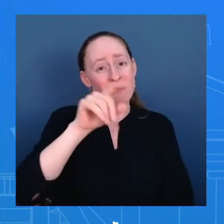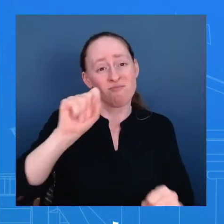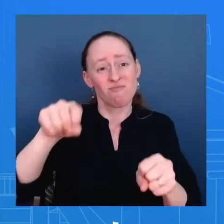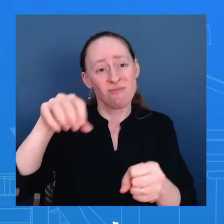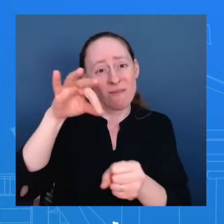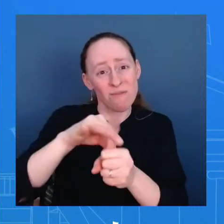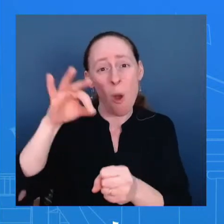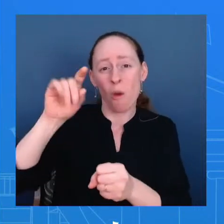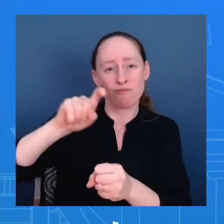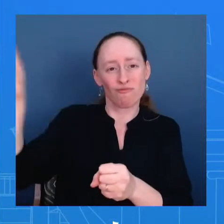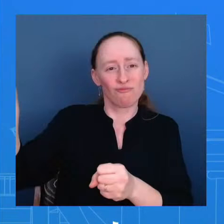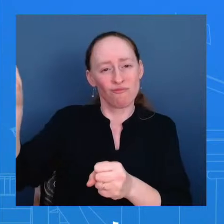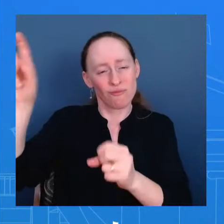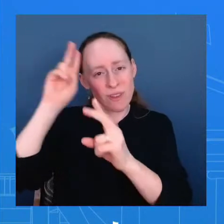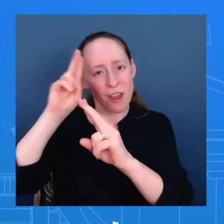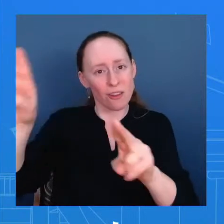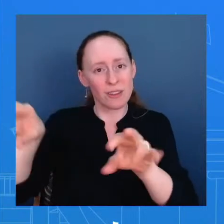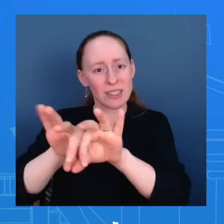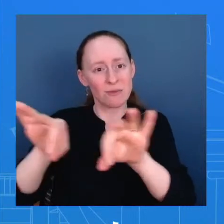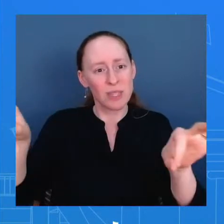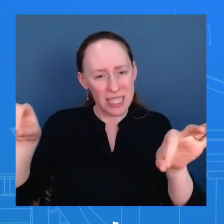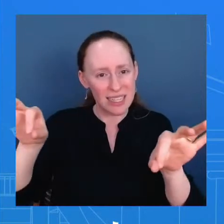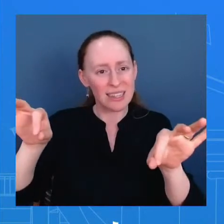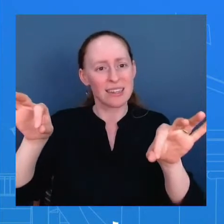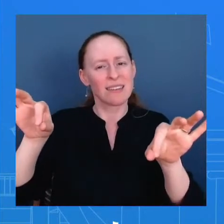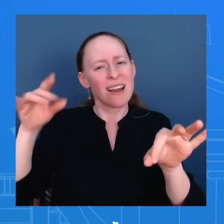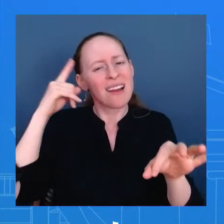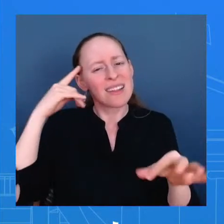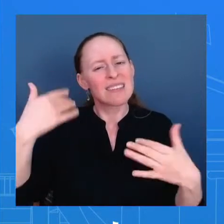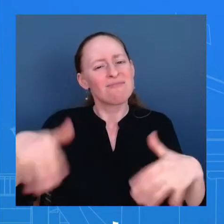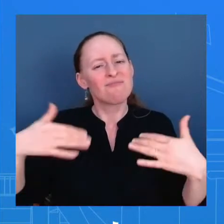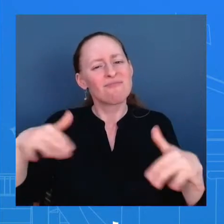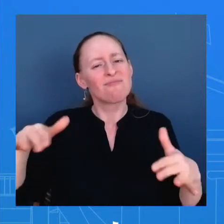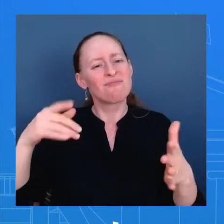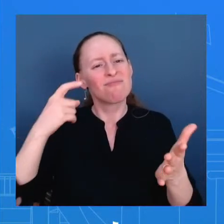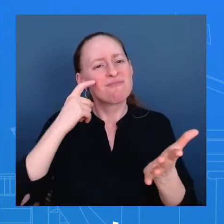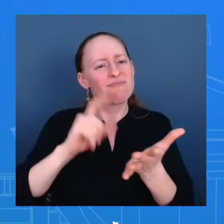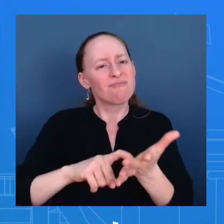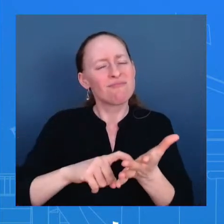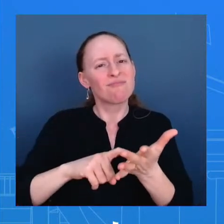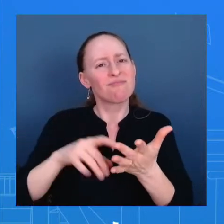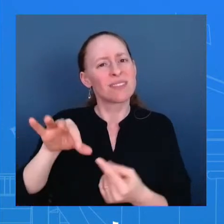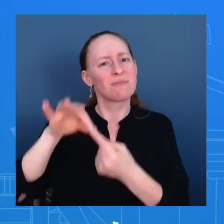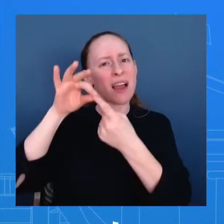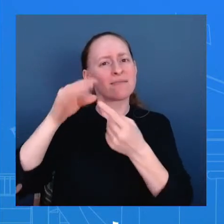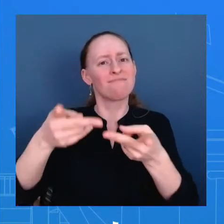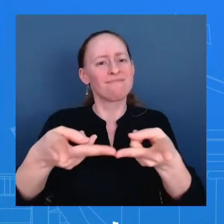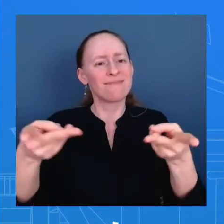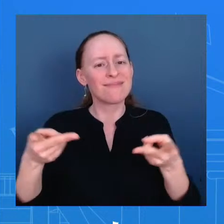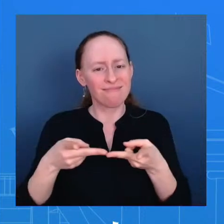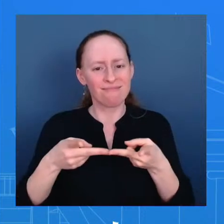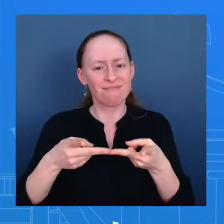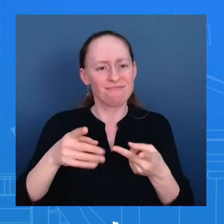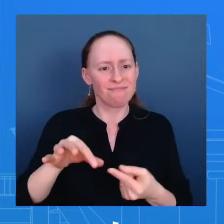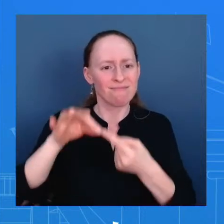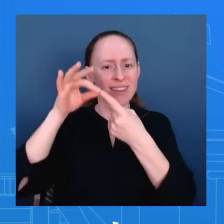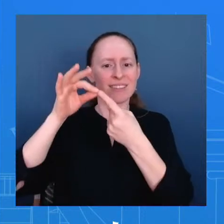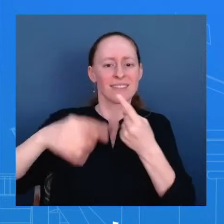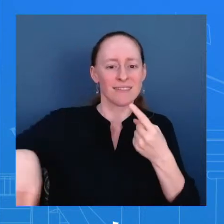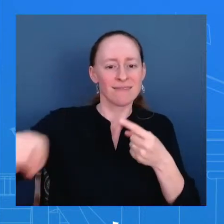And I think, yeah, it's a special place and having a chance to speak very directly to this very unique group of talented young men